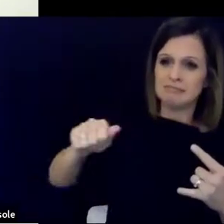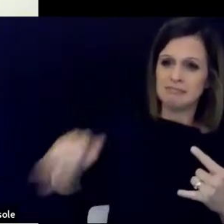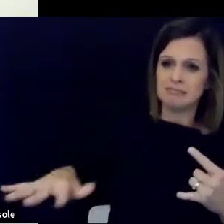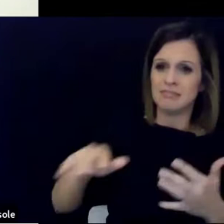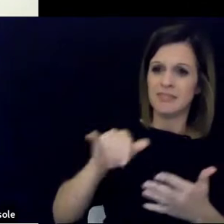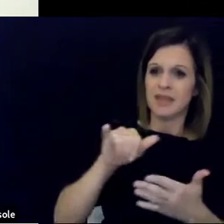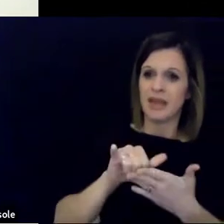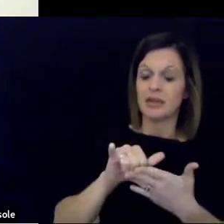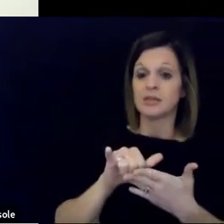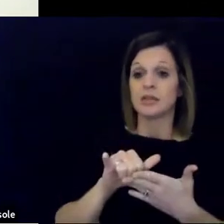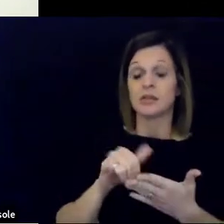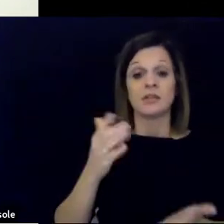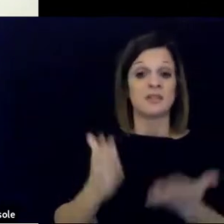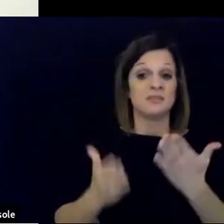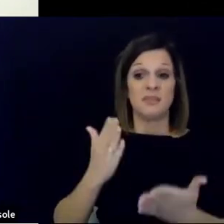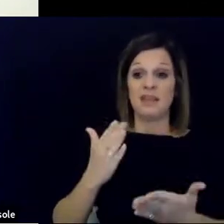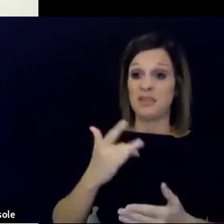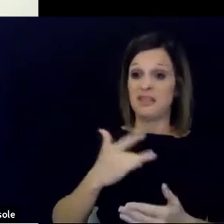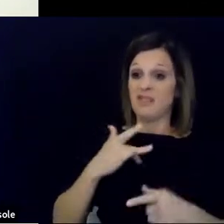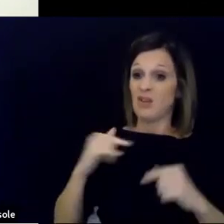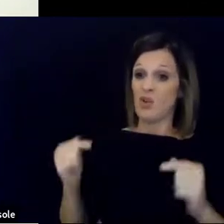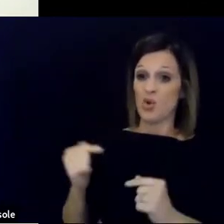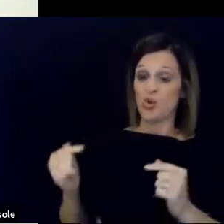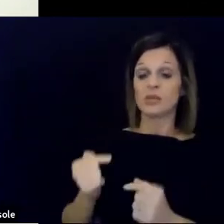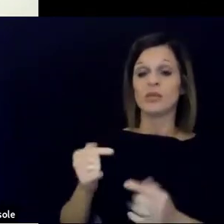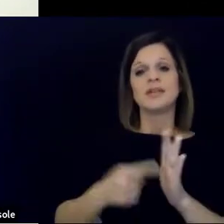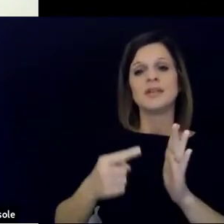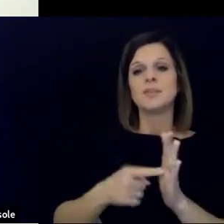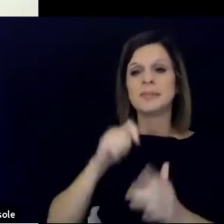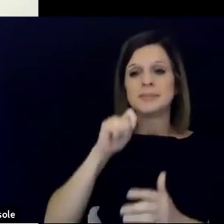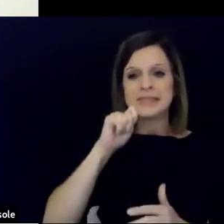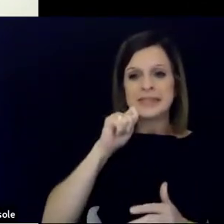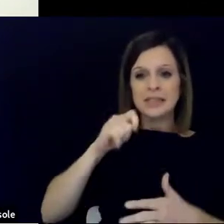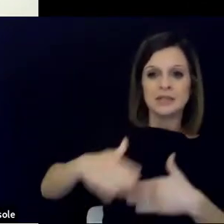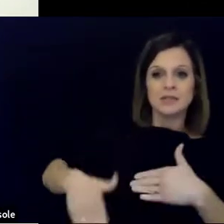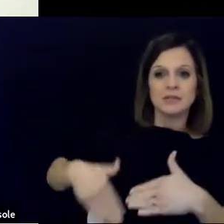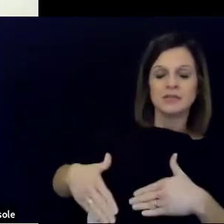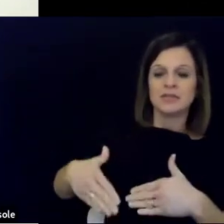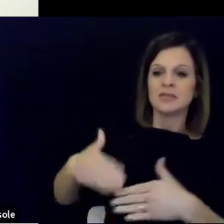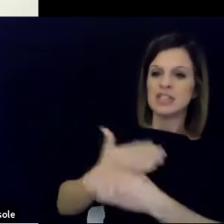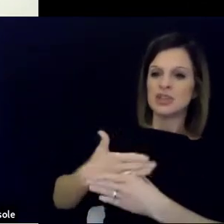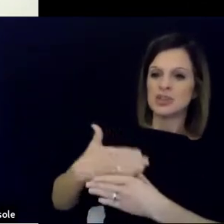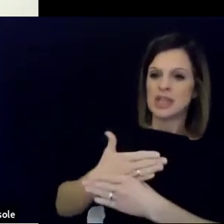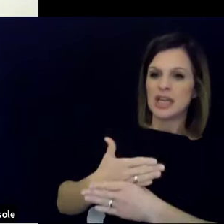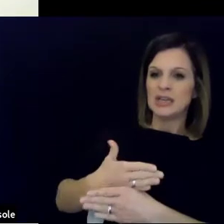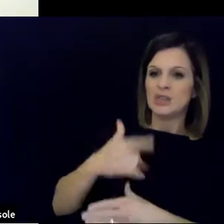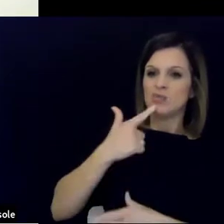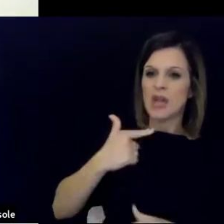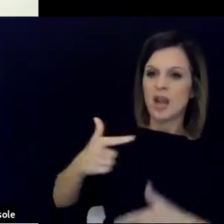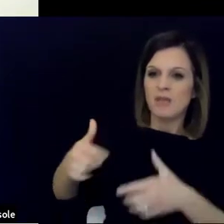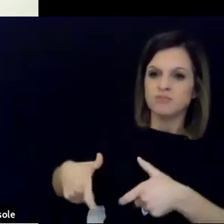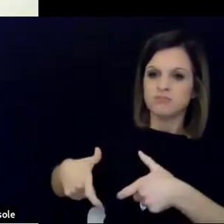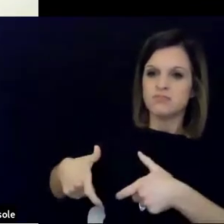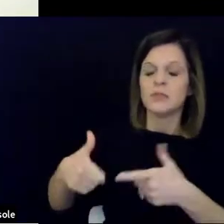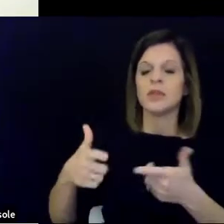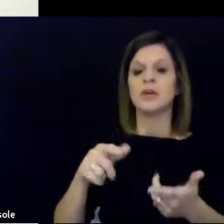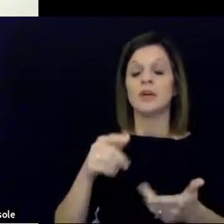'cause there's a lot of discomfort around it. Sometimes the skin around the button kind of inflamed. It may be also something that they reached for when they're hungry.